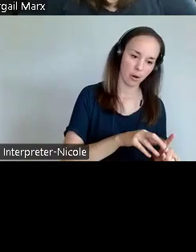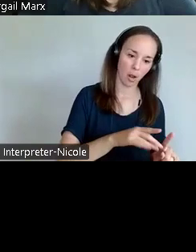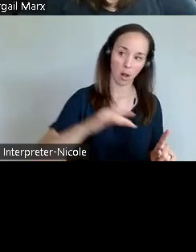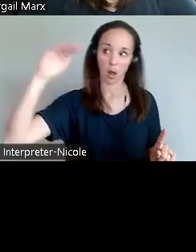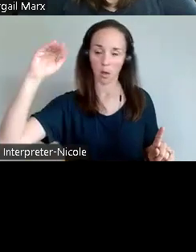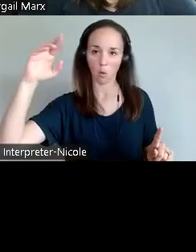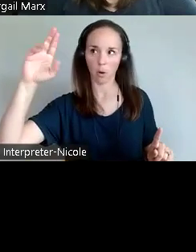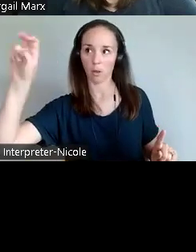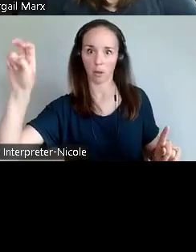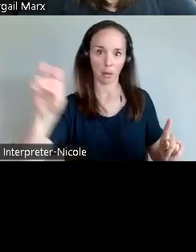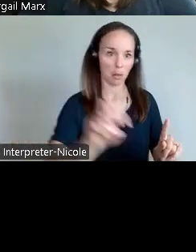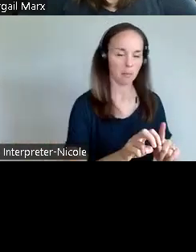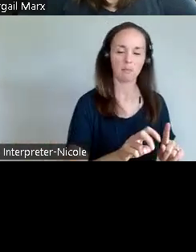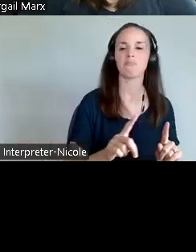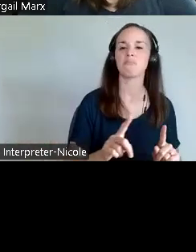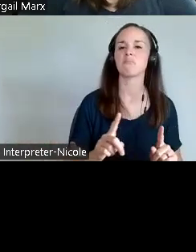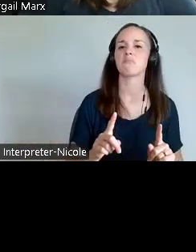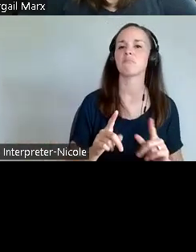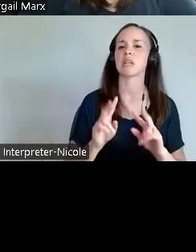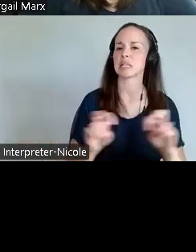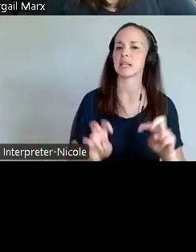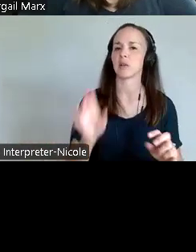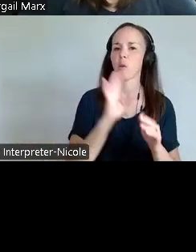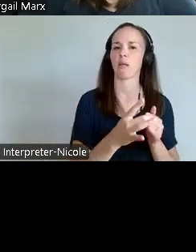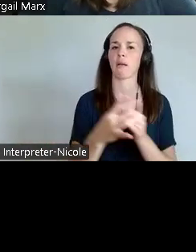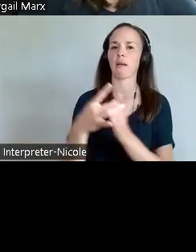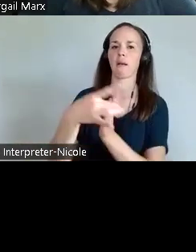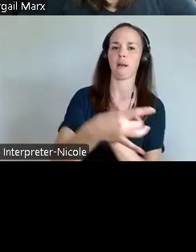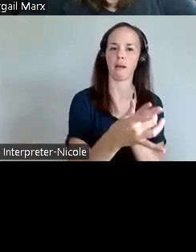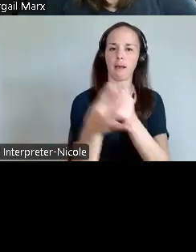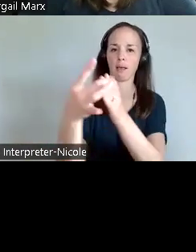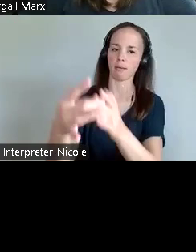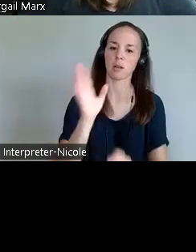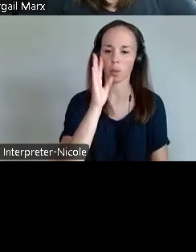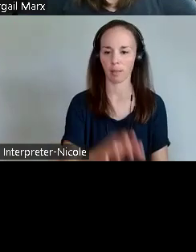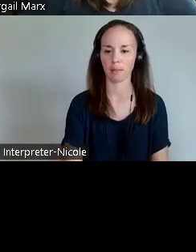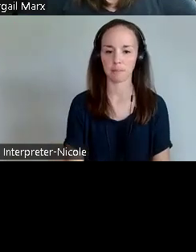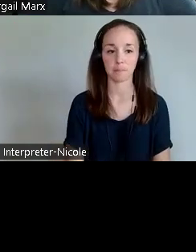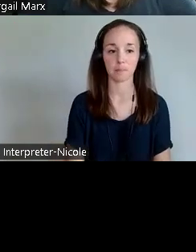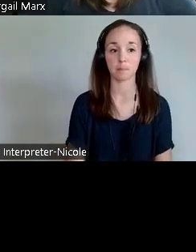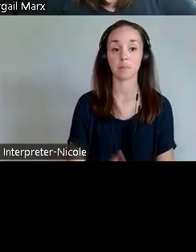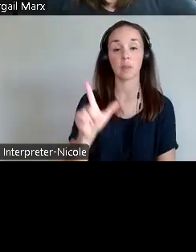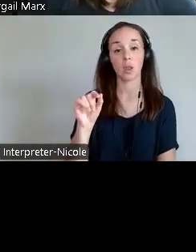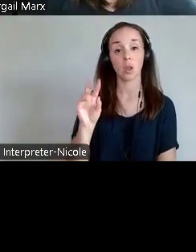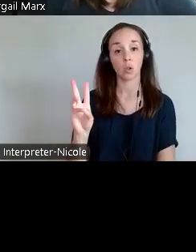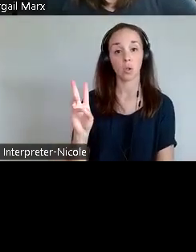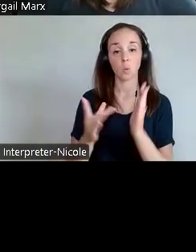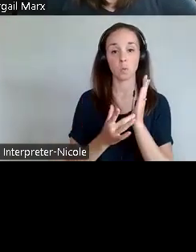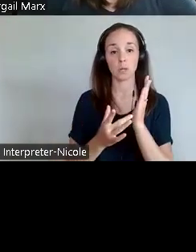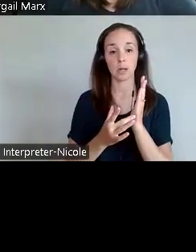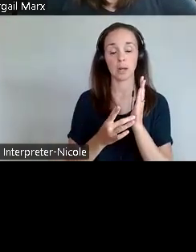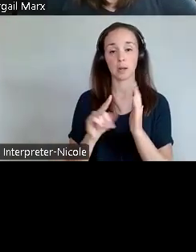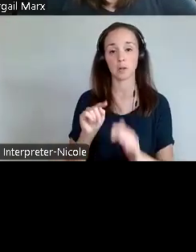dictating where we are starting. So low tech tools, there's a bowl